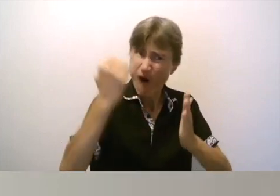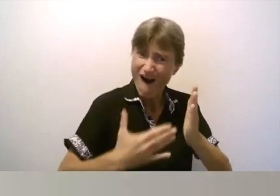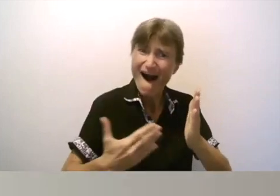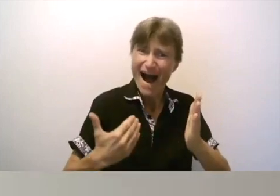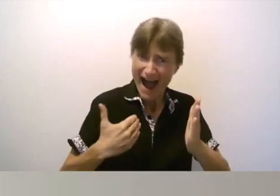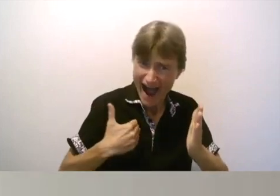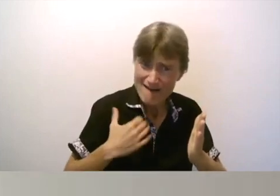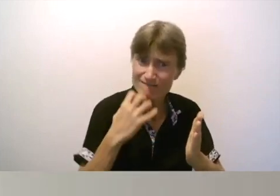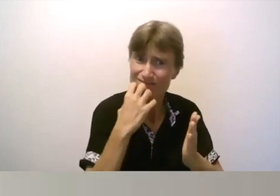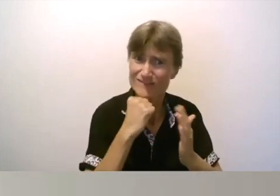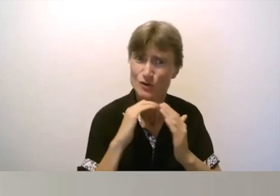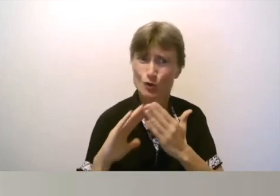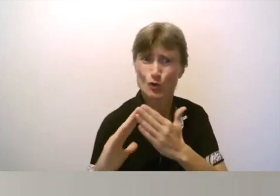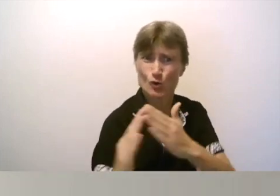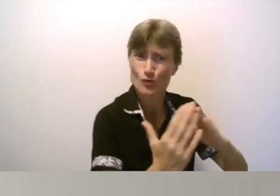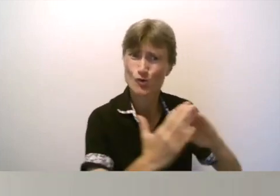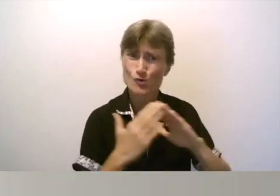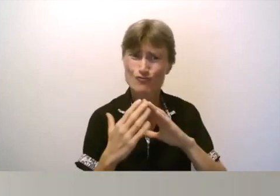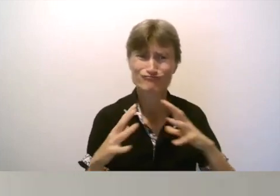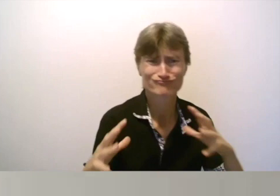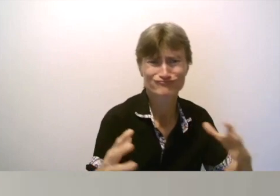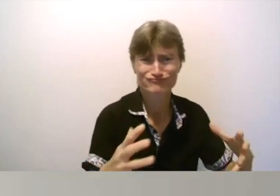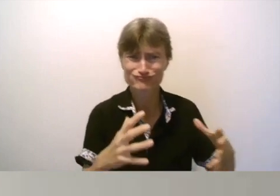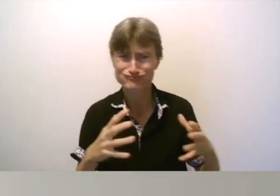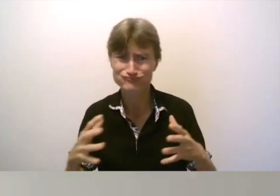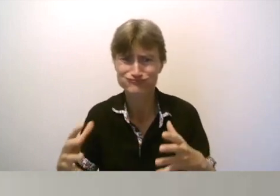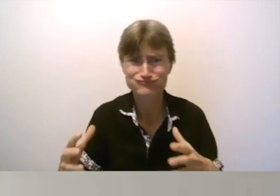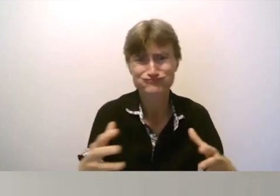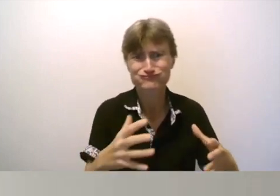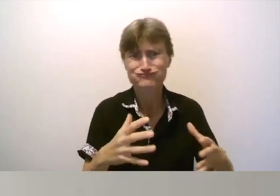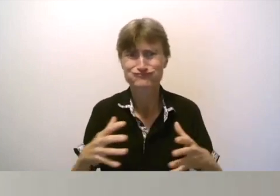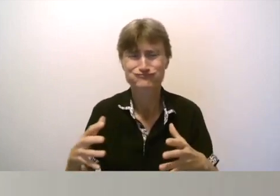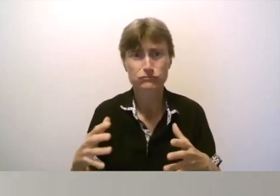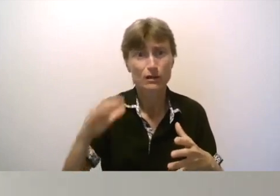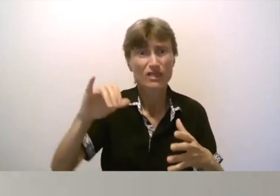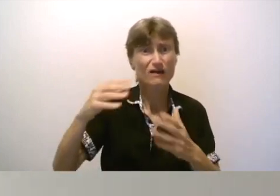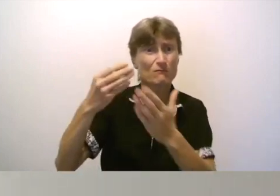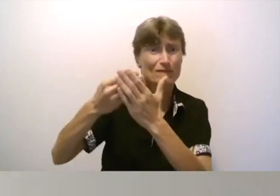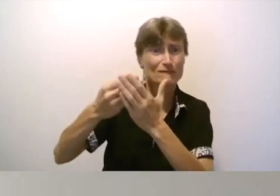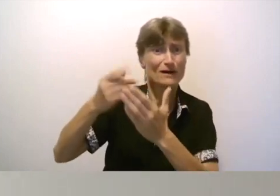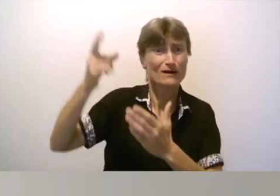that that money created community brought together people from um the